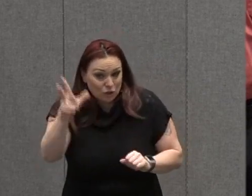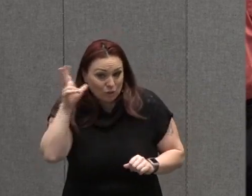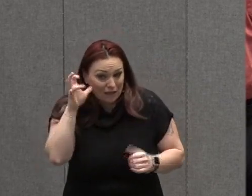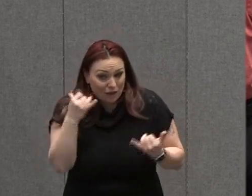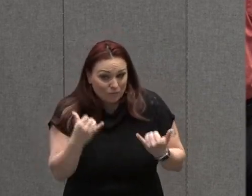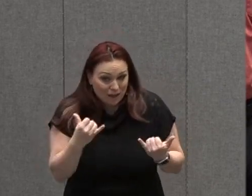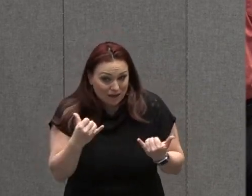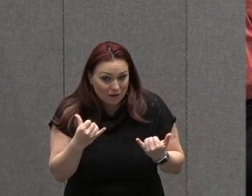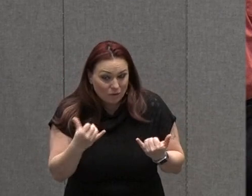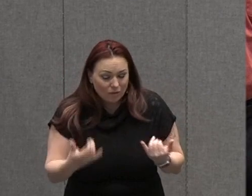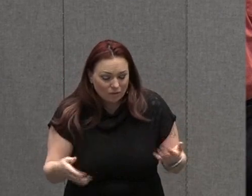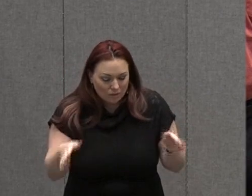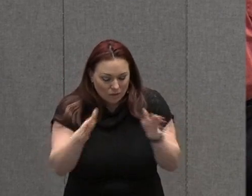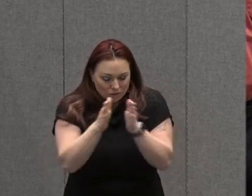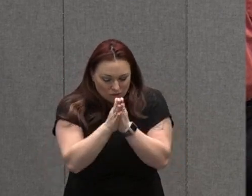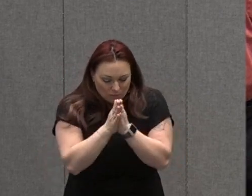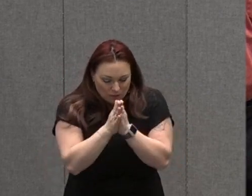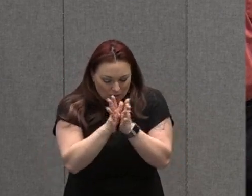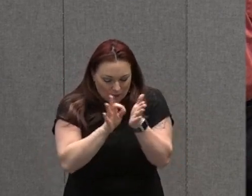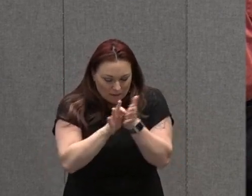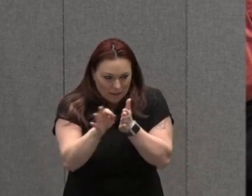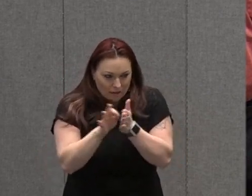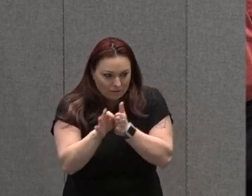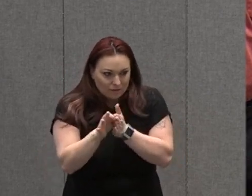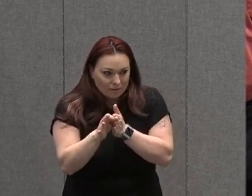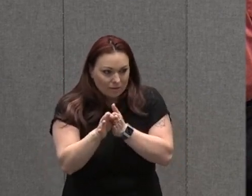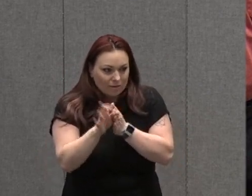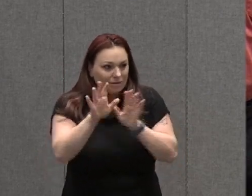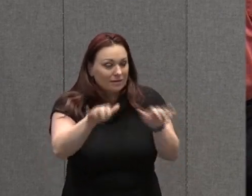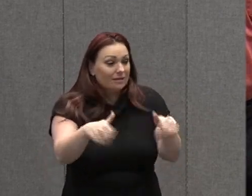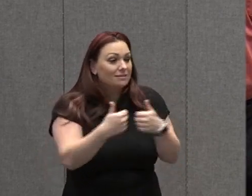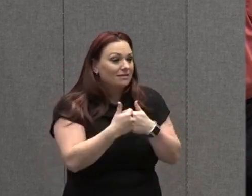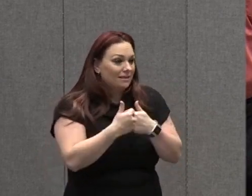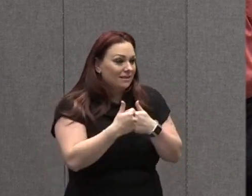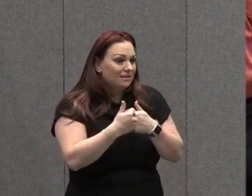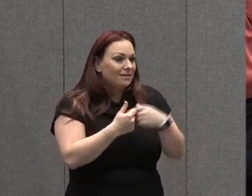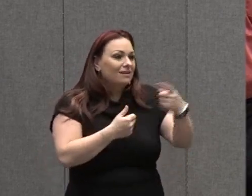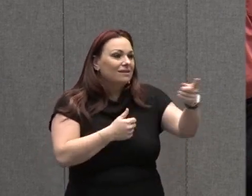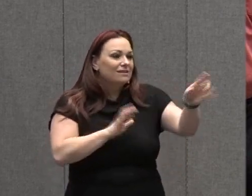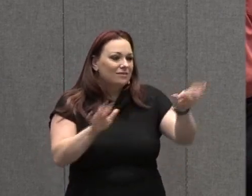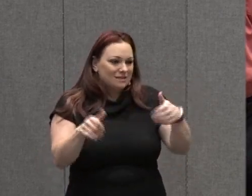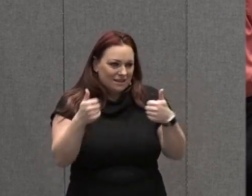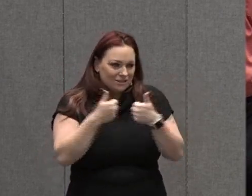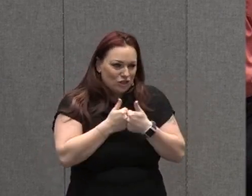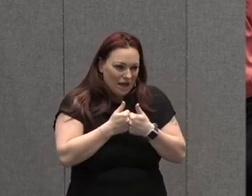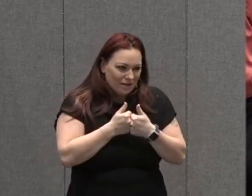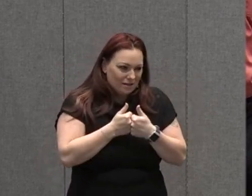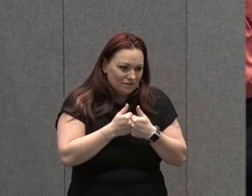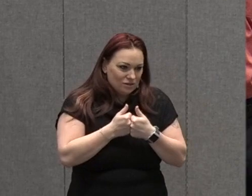Close your book and count them. I think that was the challenge you were going to give them. That was the challenge yes.